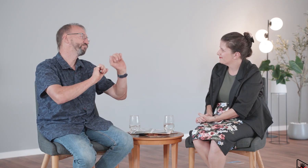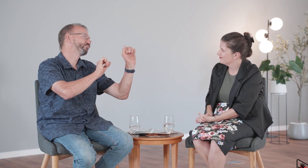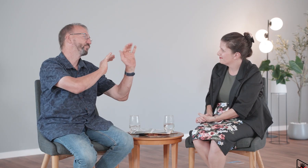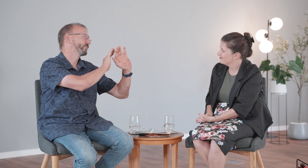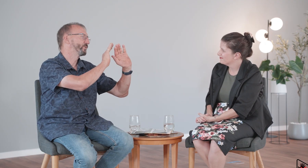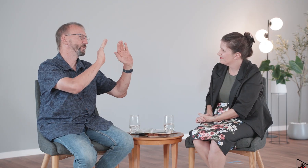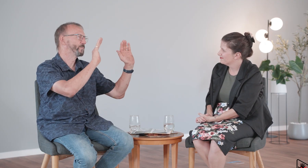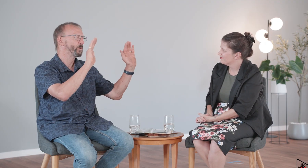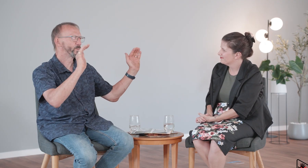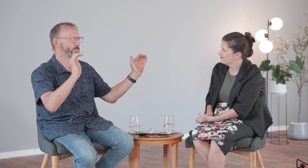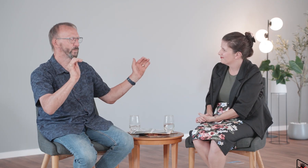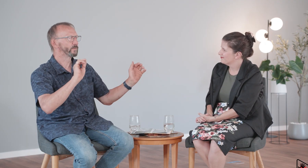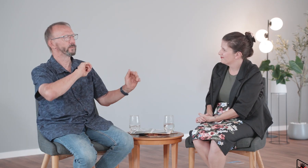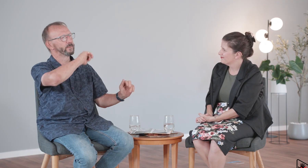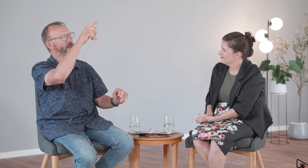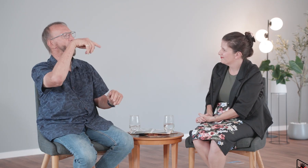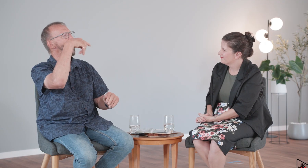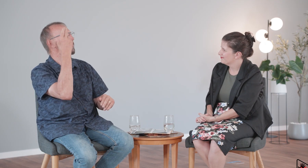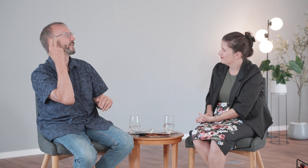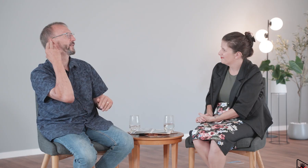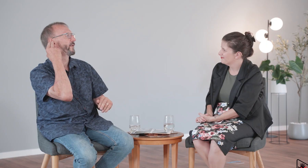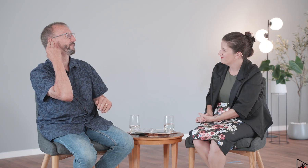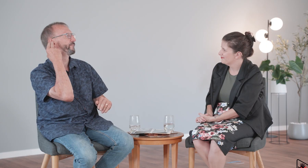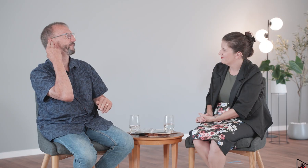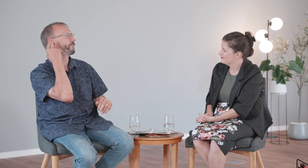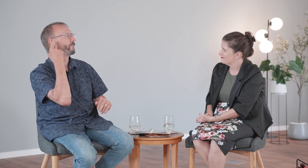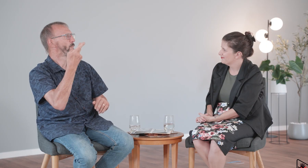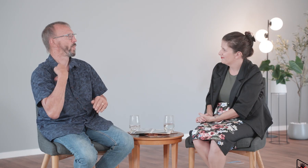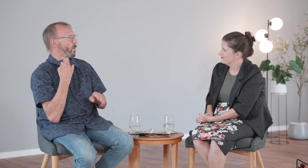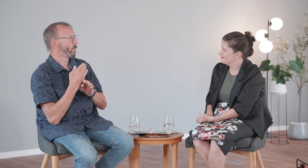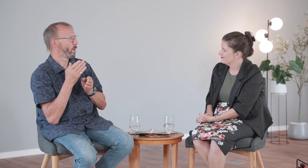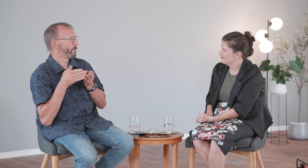we just sanded everything, to make sure it was all nice and smooth. And then we got